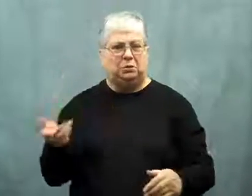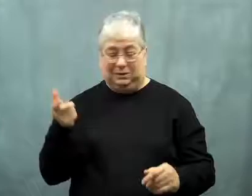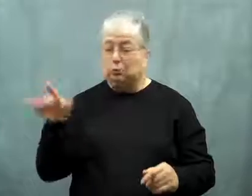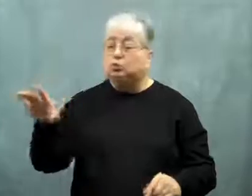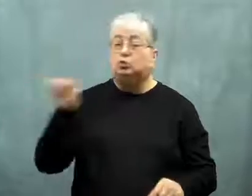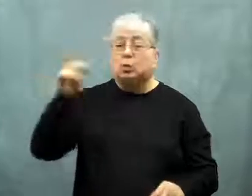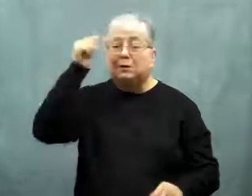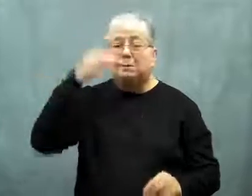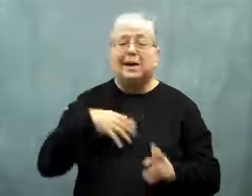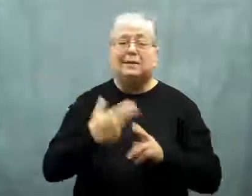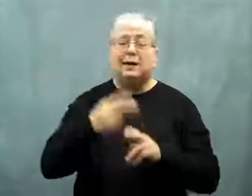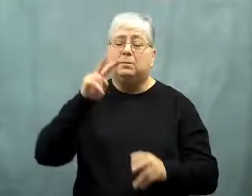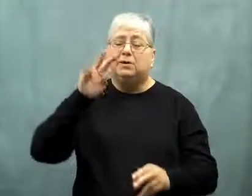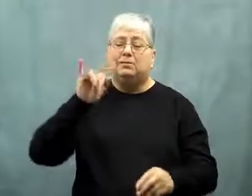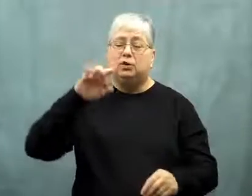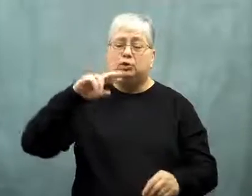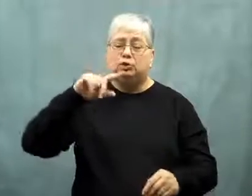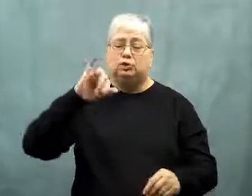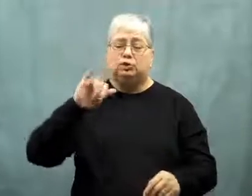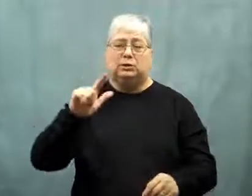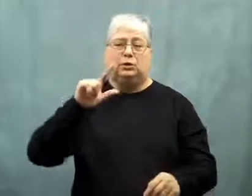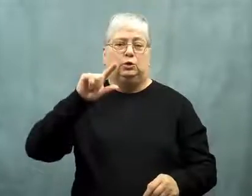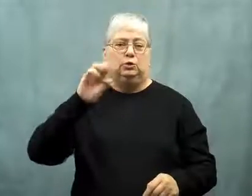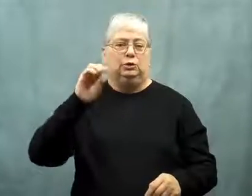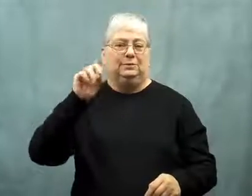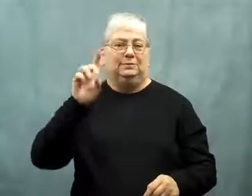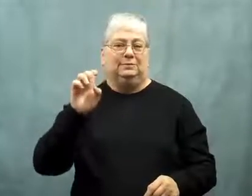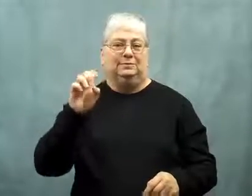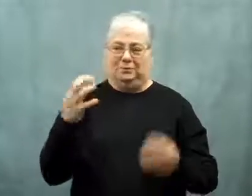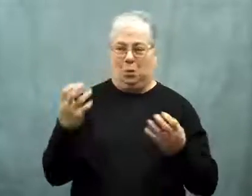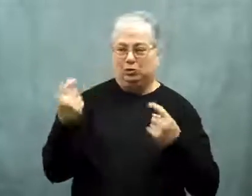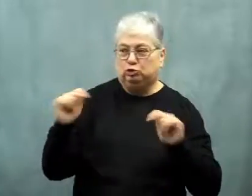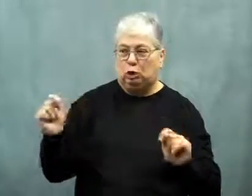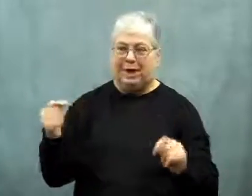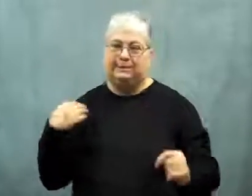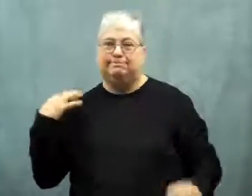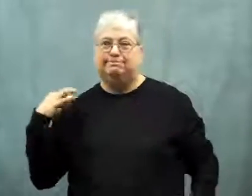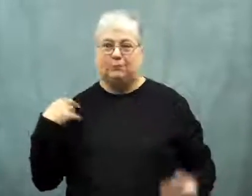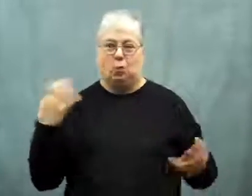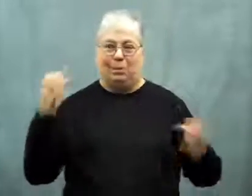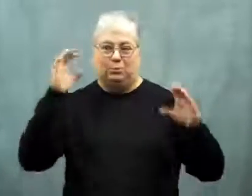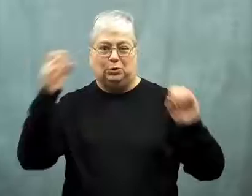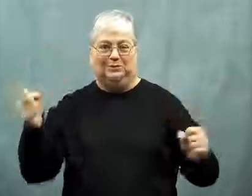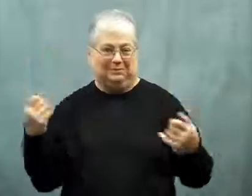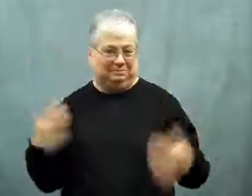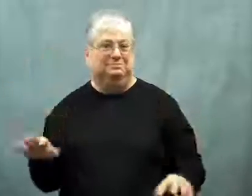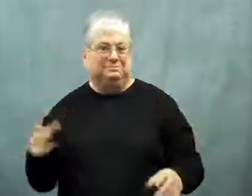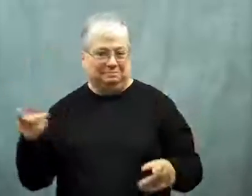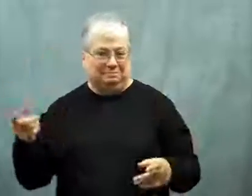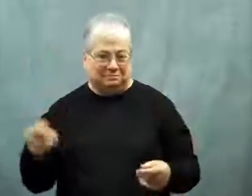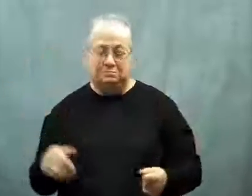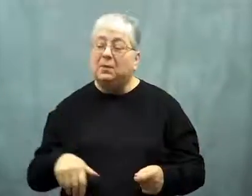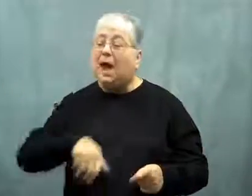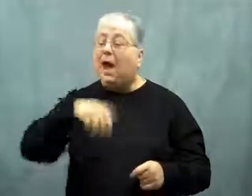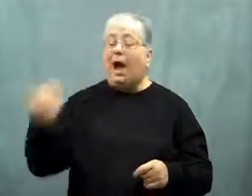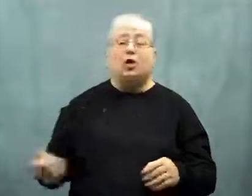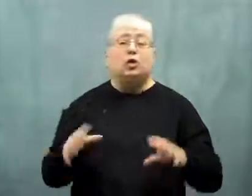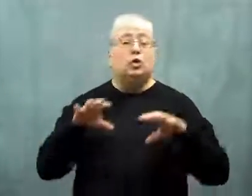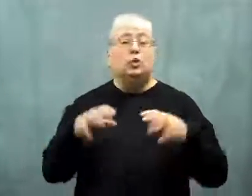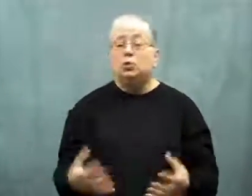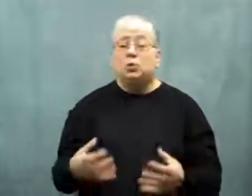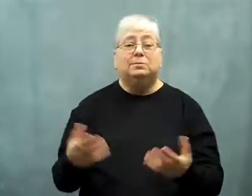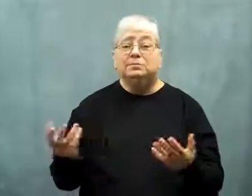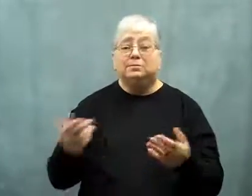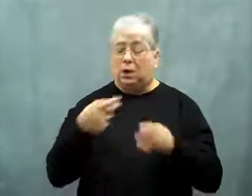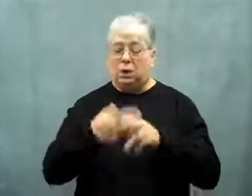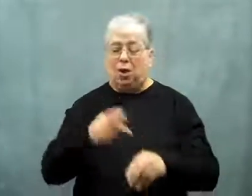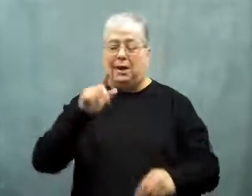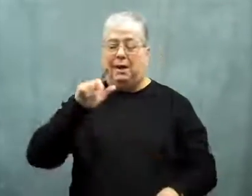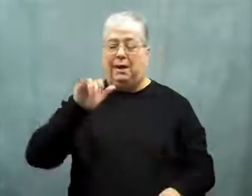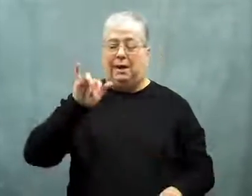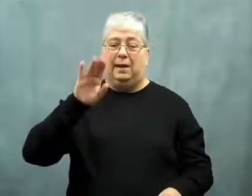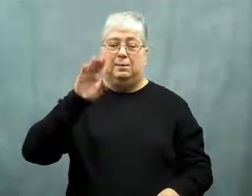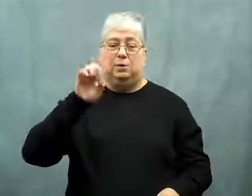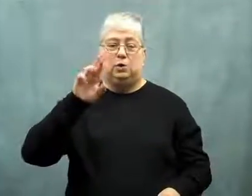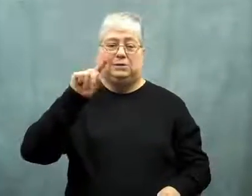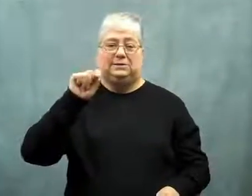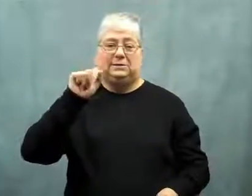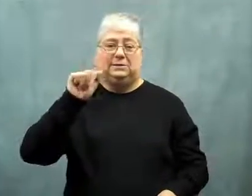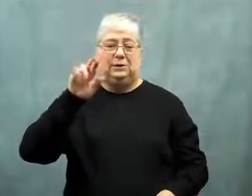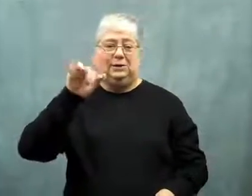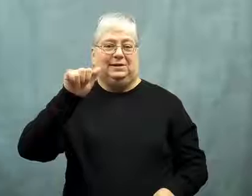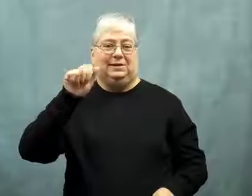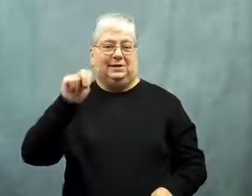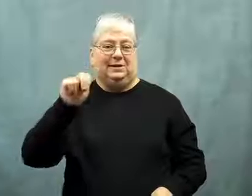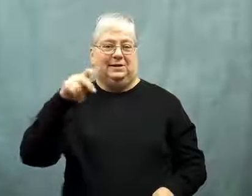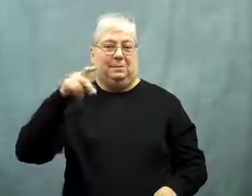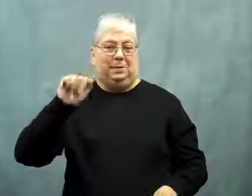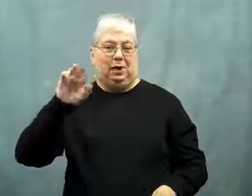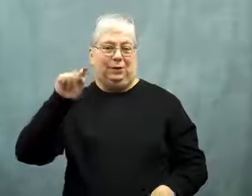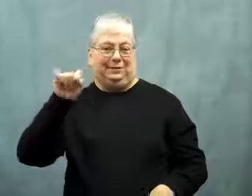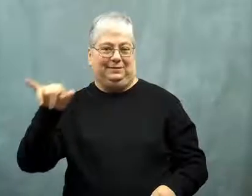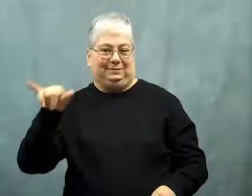has nominated Virgil Goode to run for president.